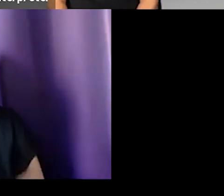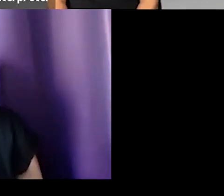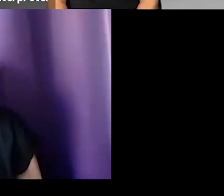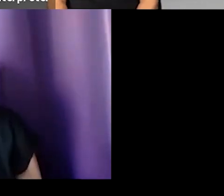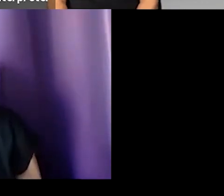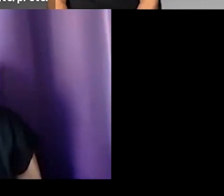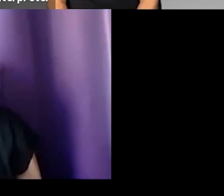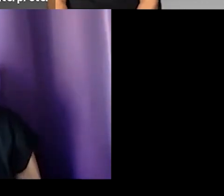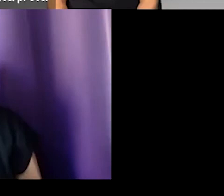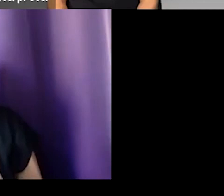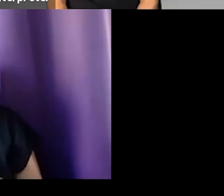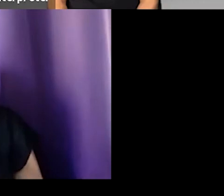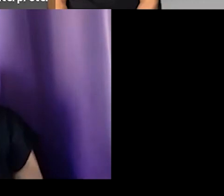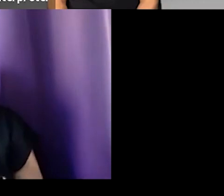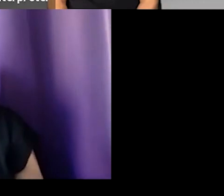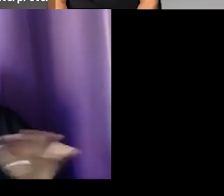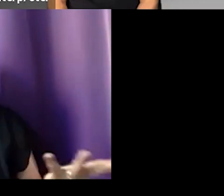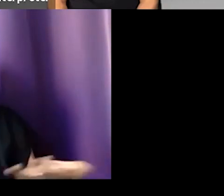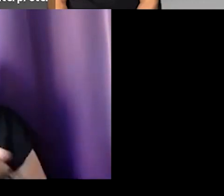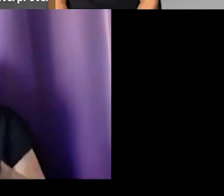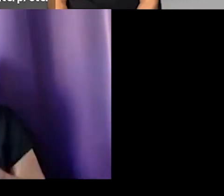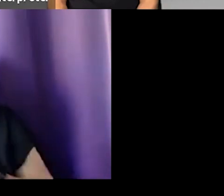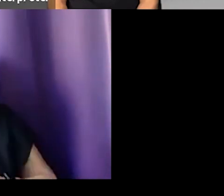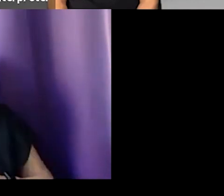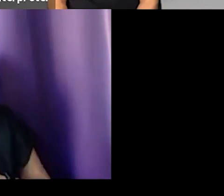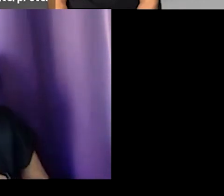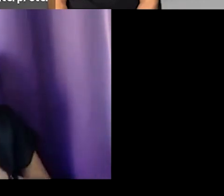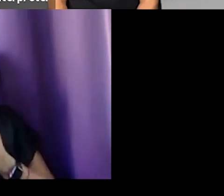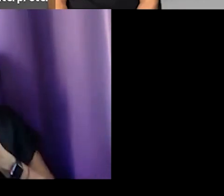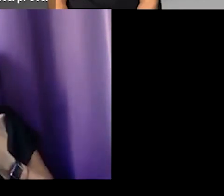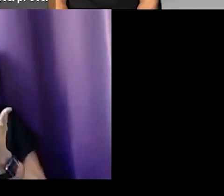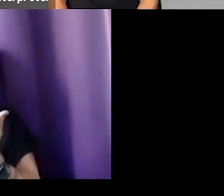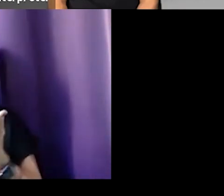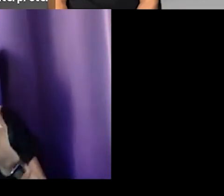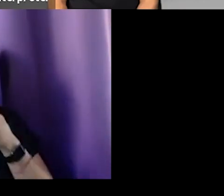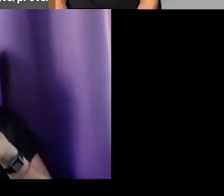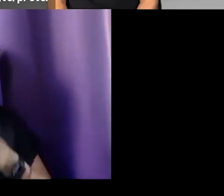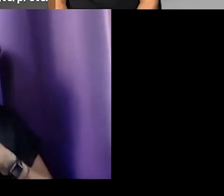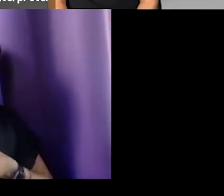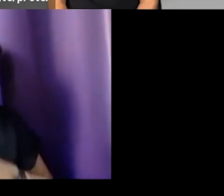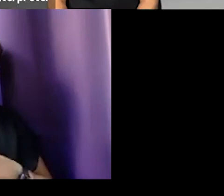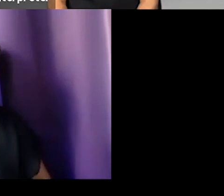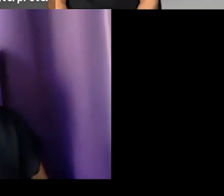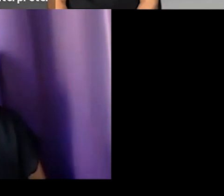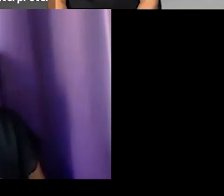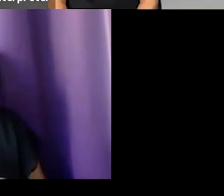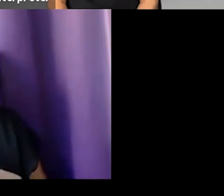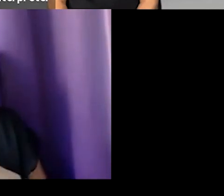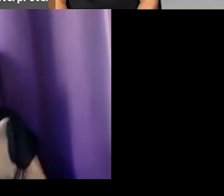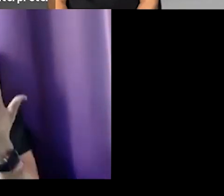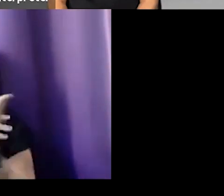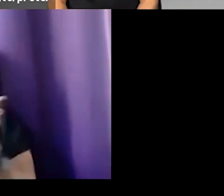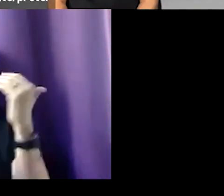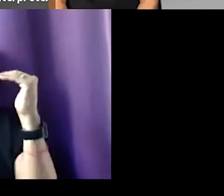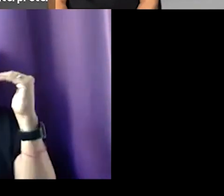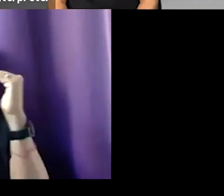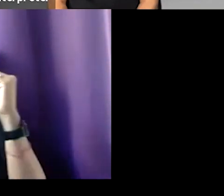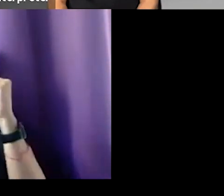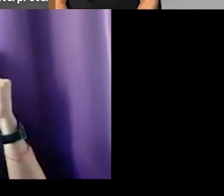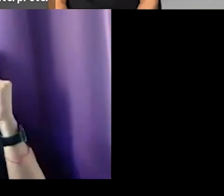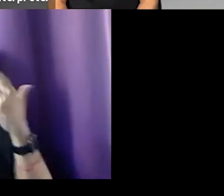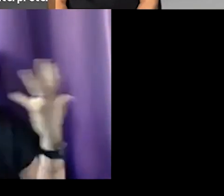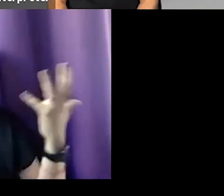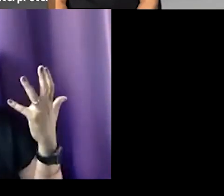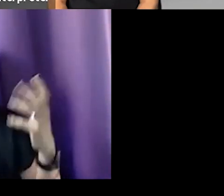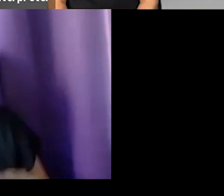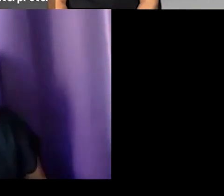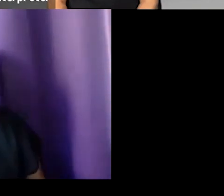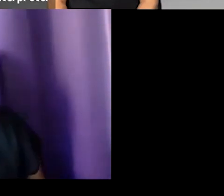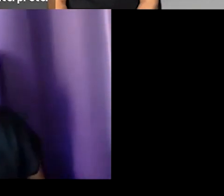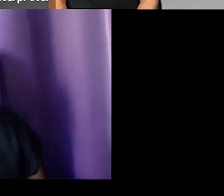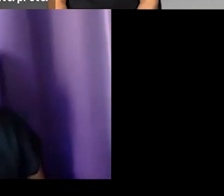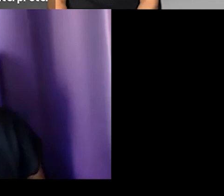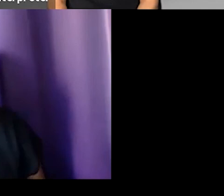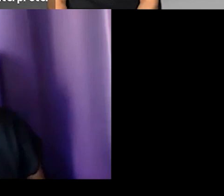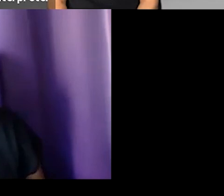So how do we can Bront the bureaucratic power move of asking people to show their homework.